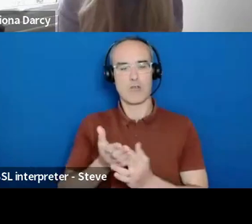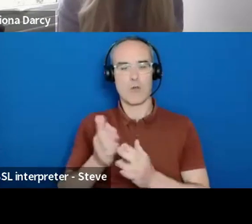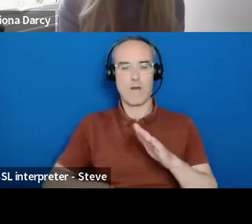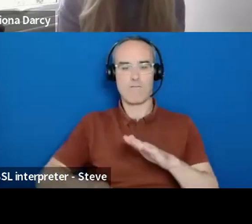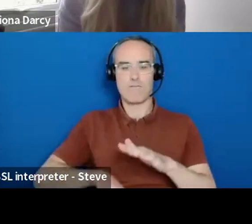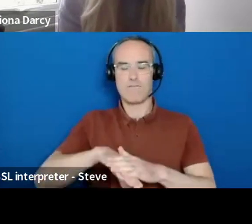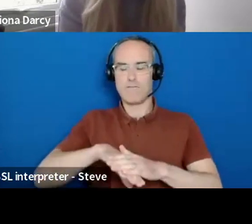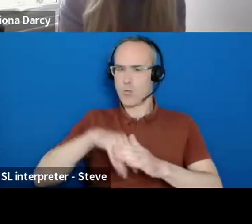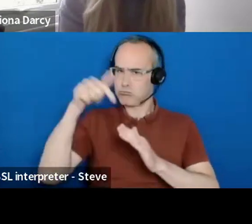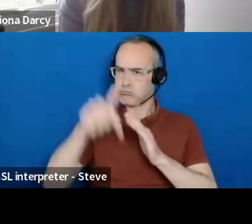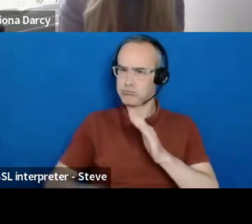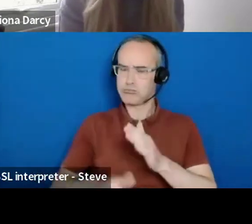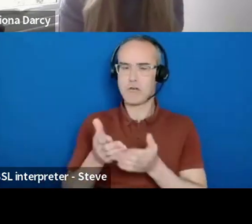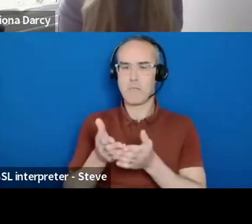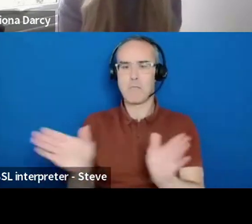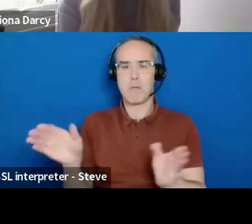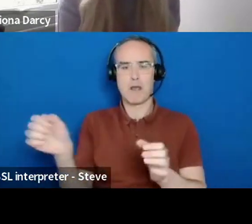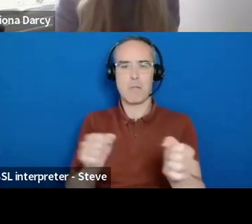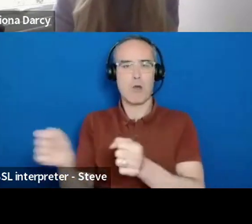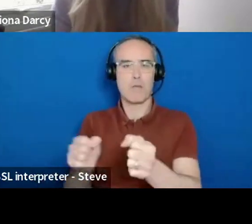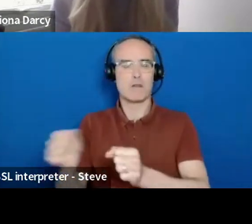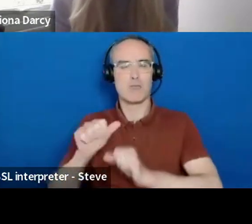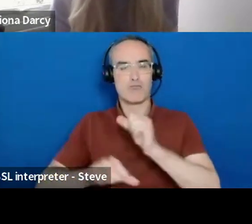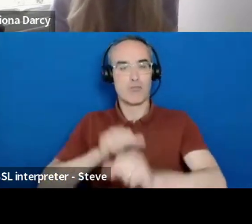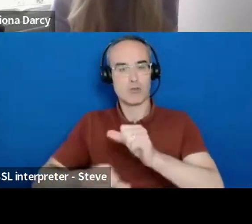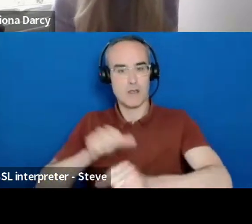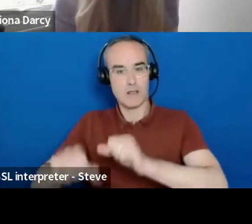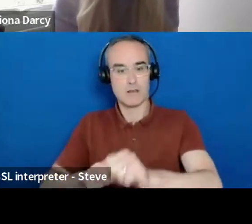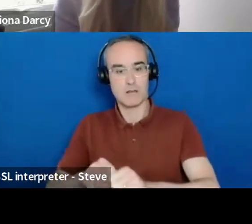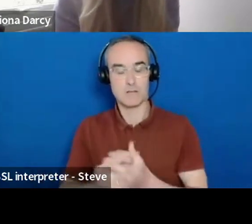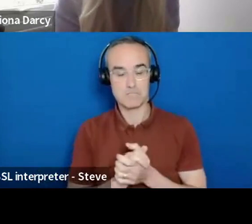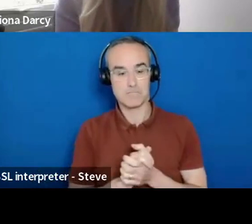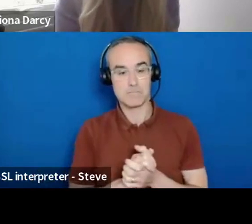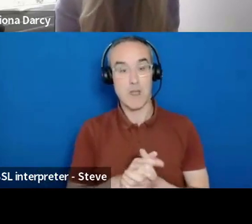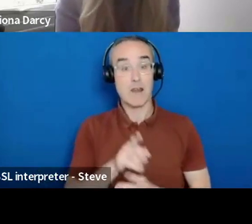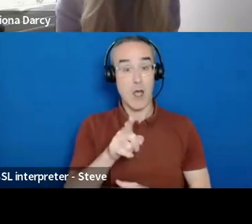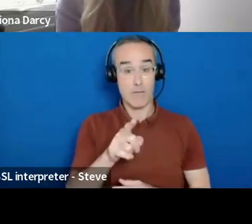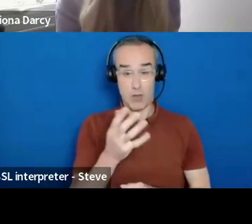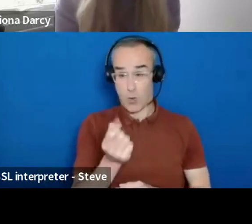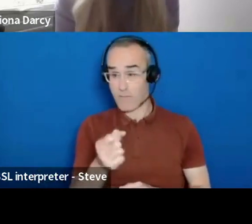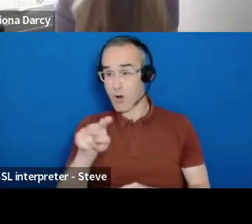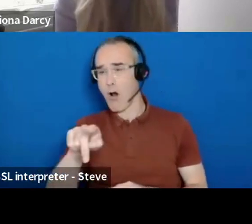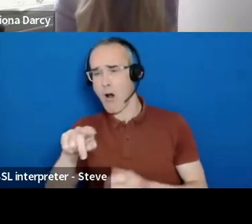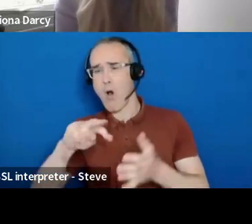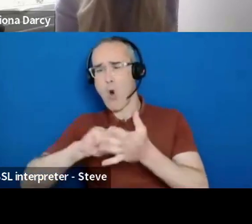So if you have an organization that you are completely passionate about and really interested in,